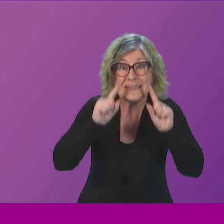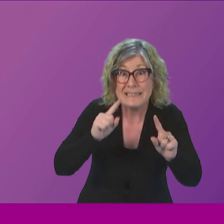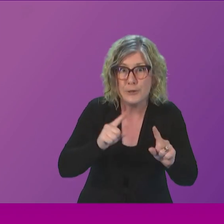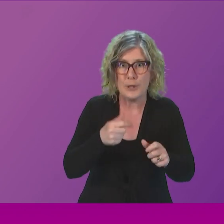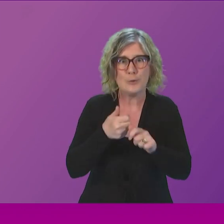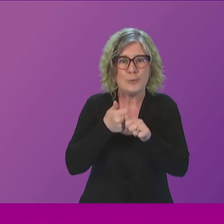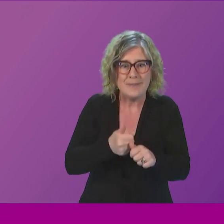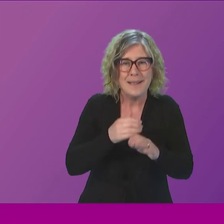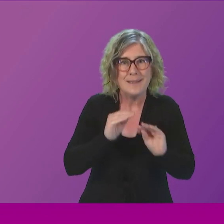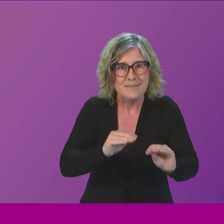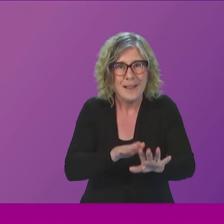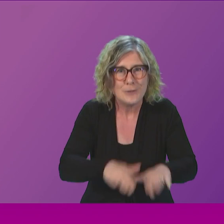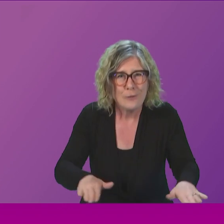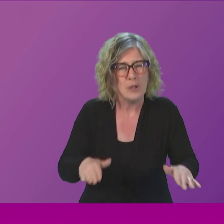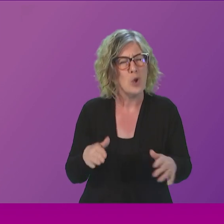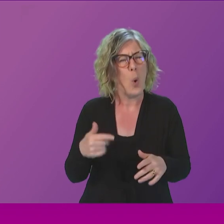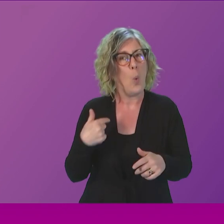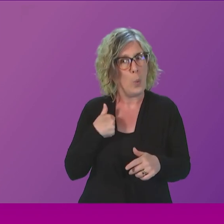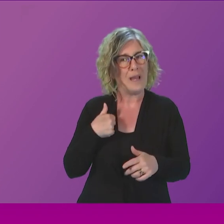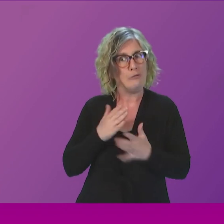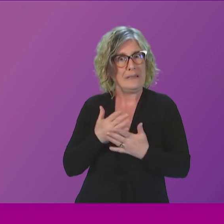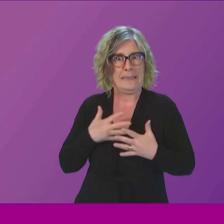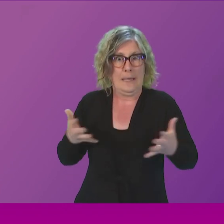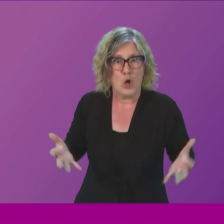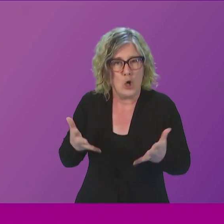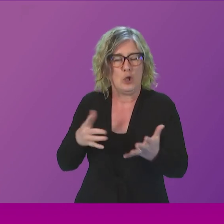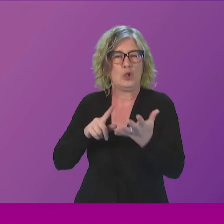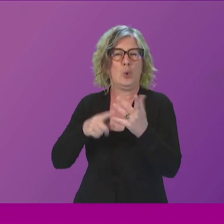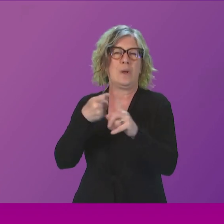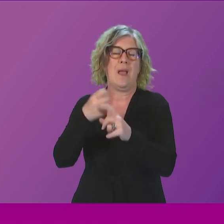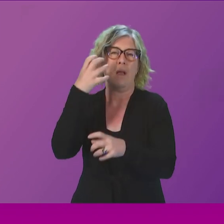We continue to urge the UK Government in the strongest possible terms to engage with us